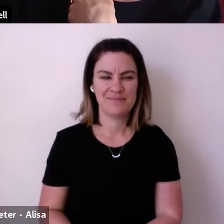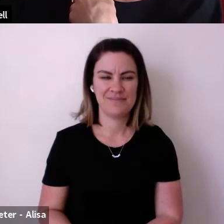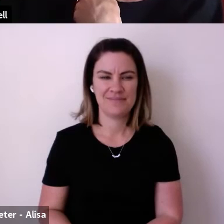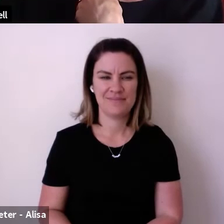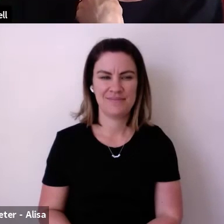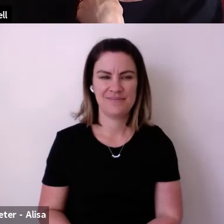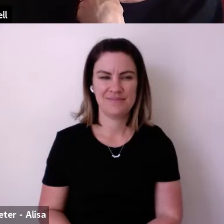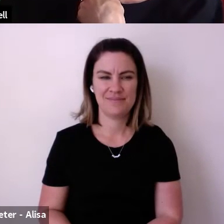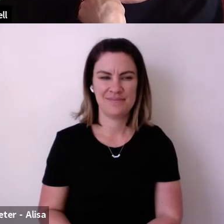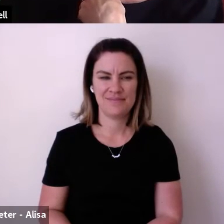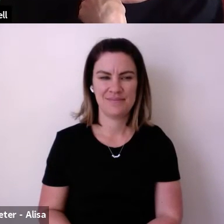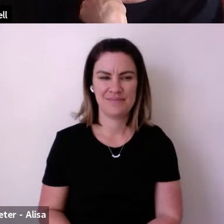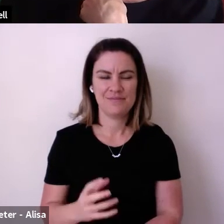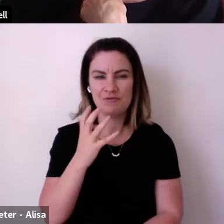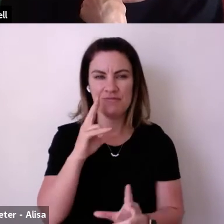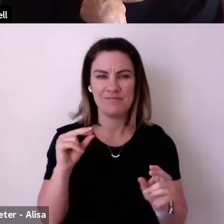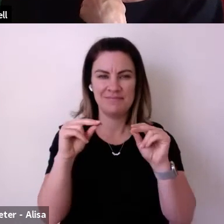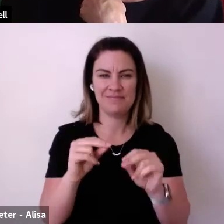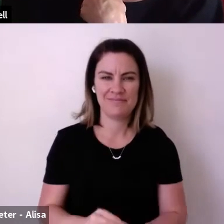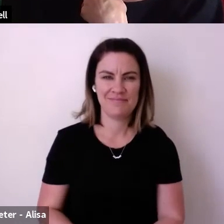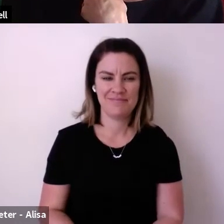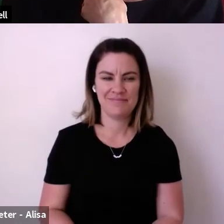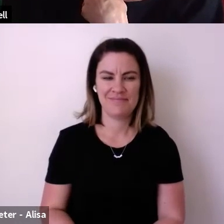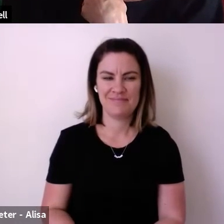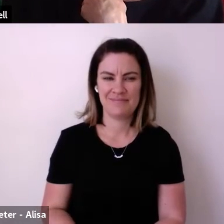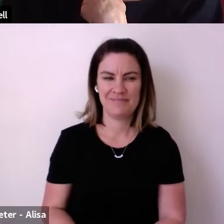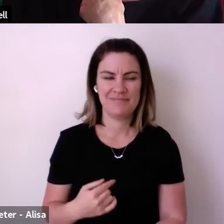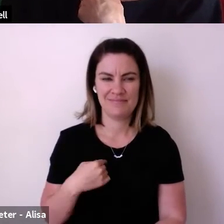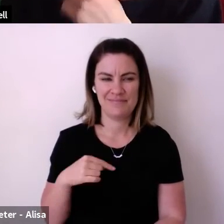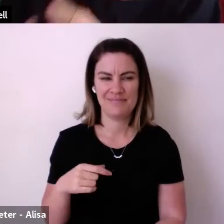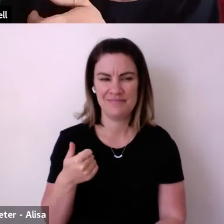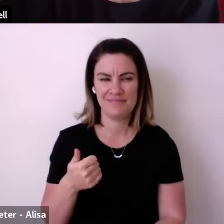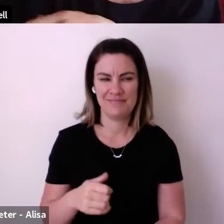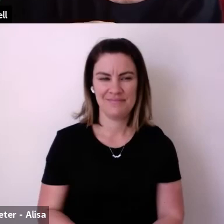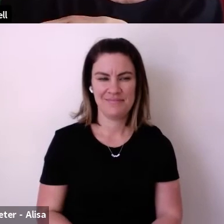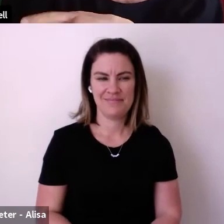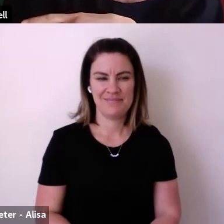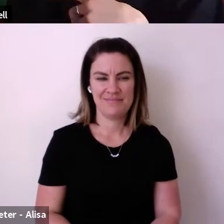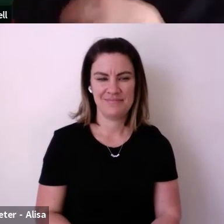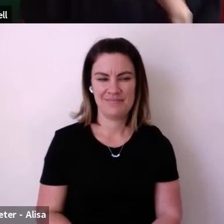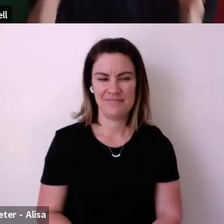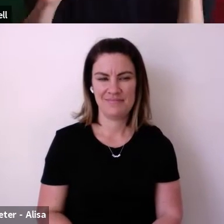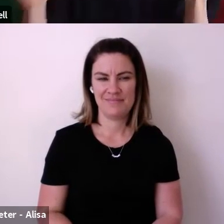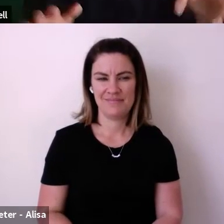I was going to jump in and . >>Christen Cornell :